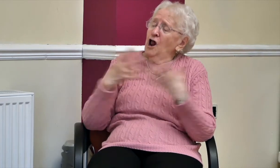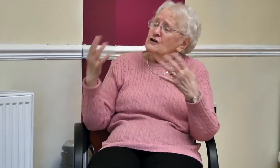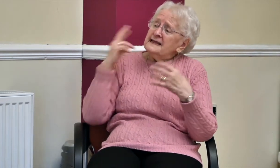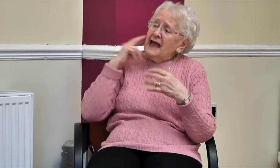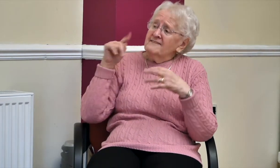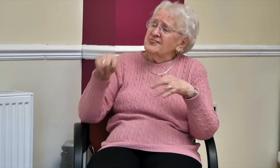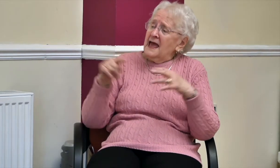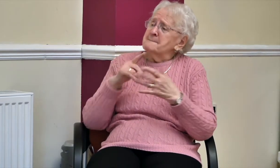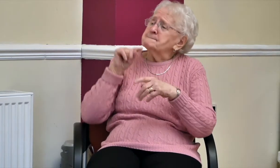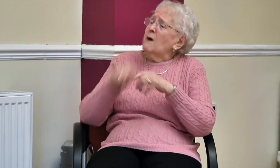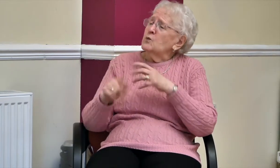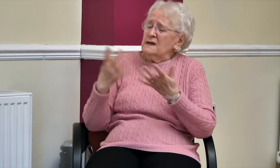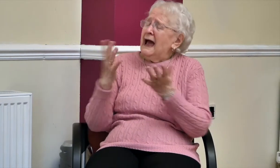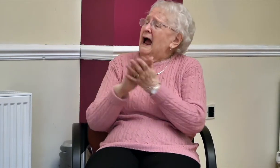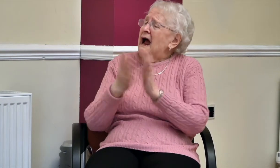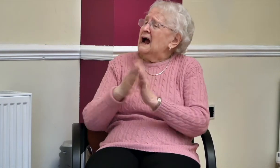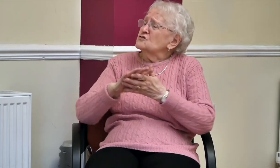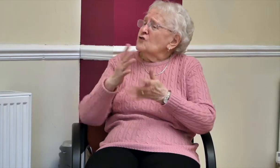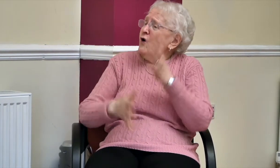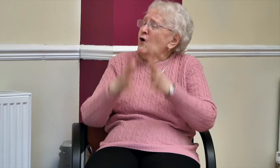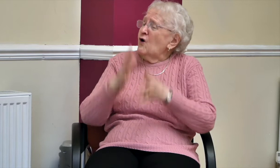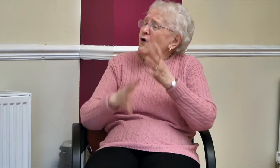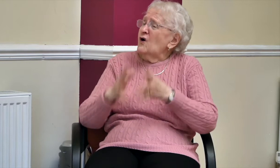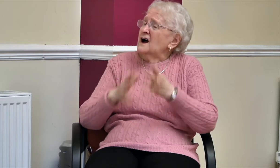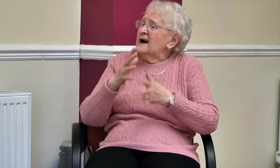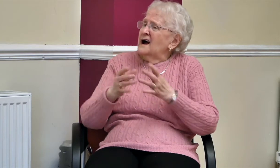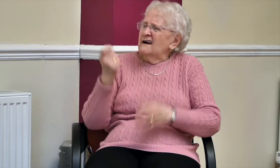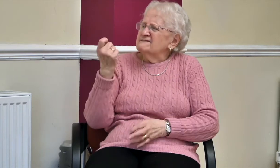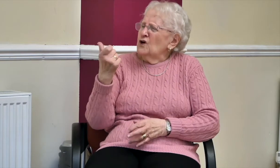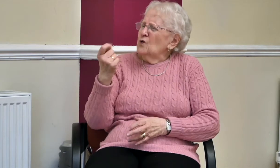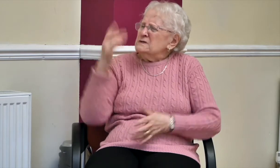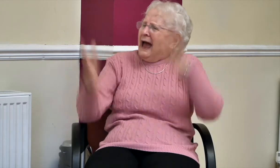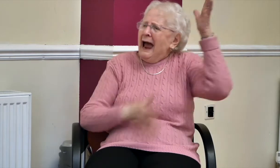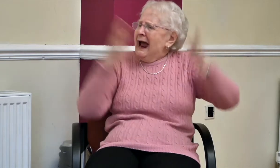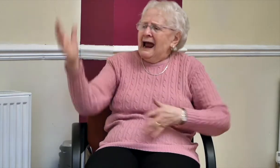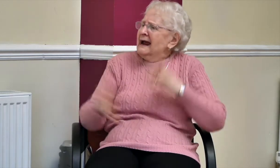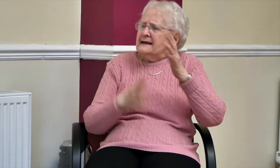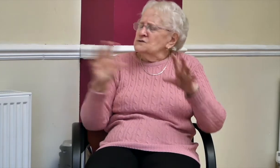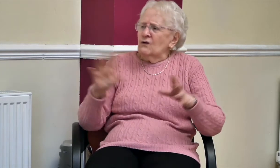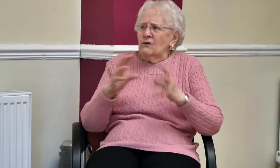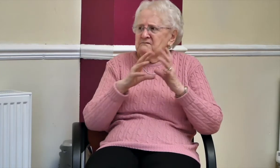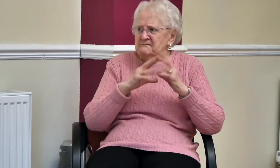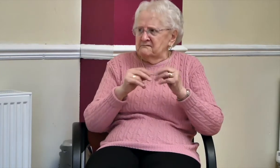Lots of deaf people went there. Most 'hand-talked' with fingerspelling, very few signed like today.